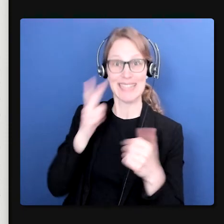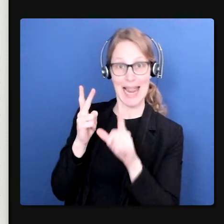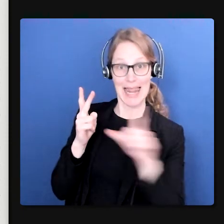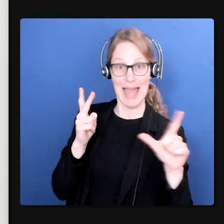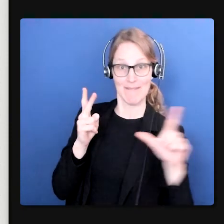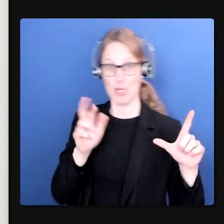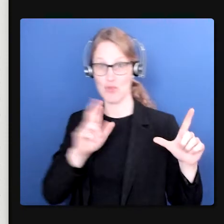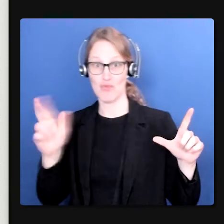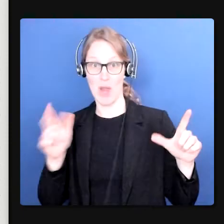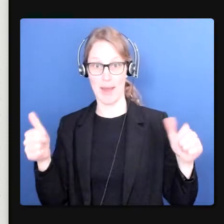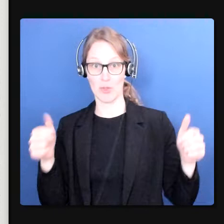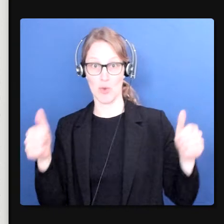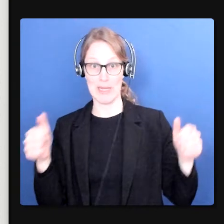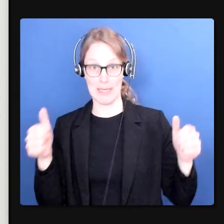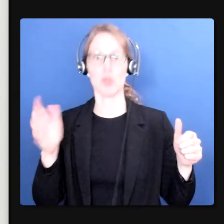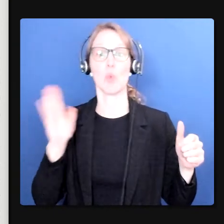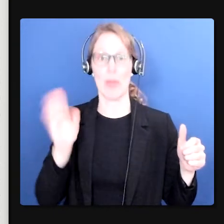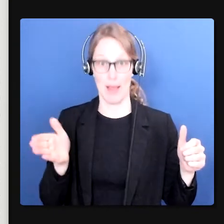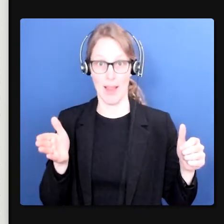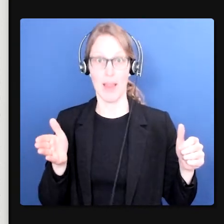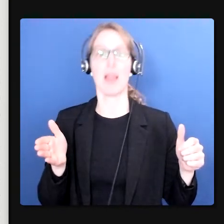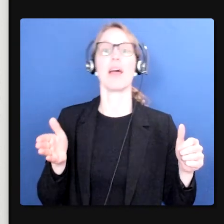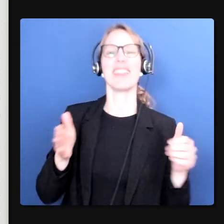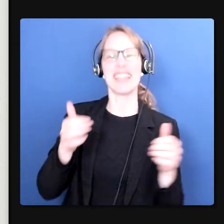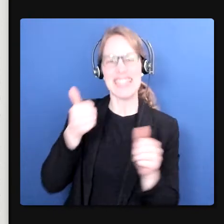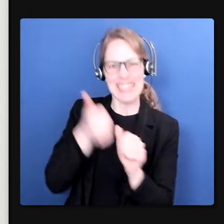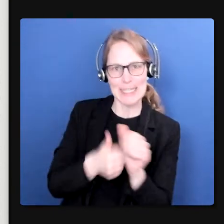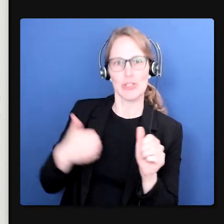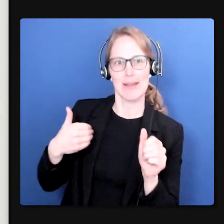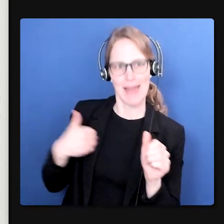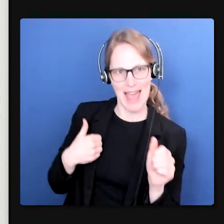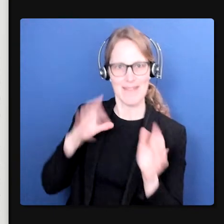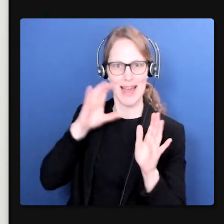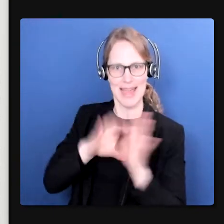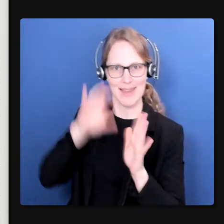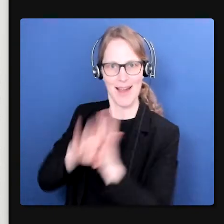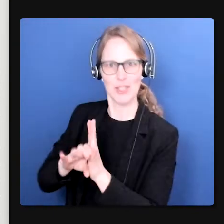left and right joysticks available to us, and they each have semantic icons,